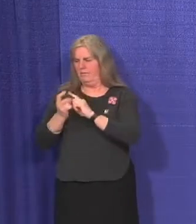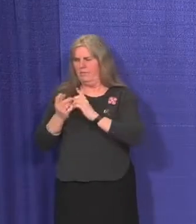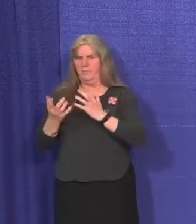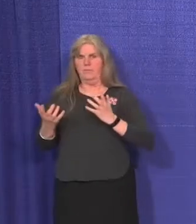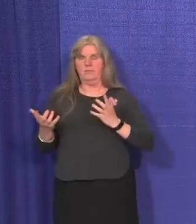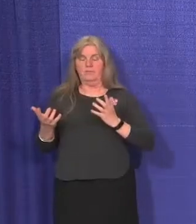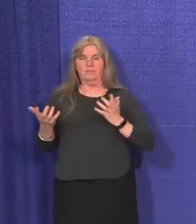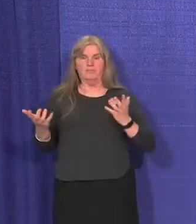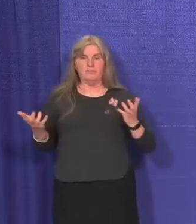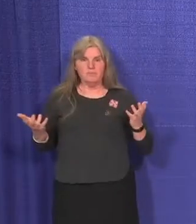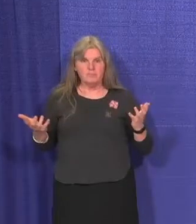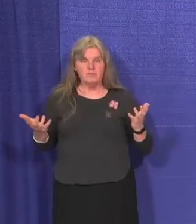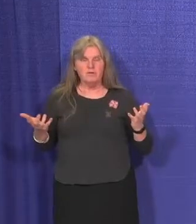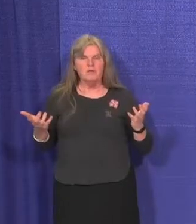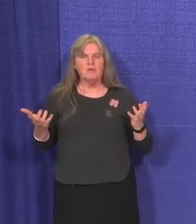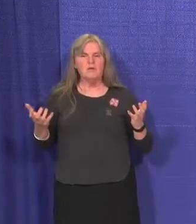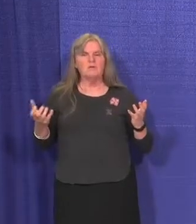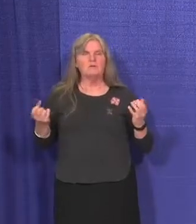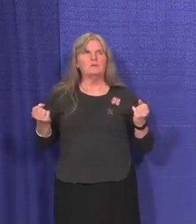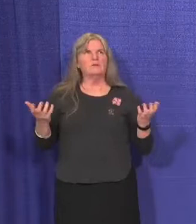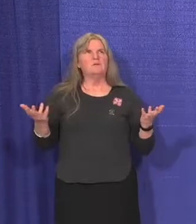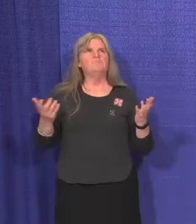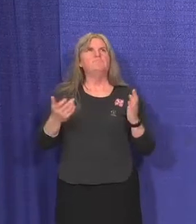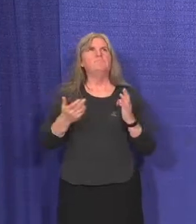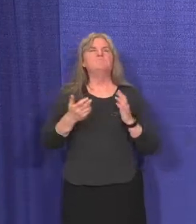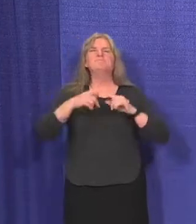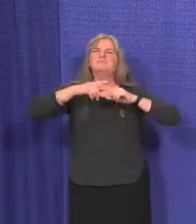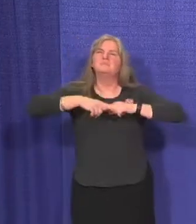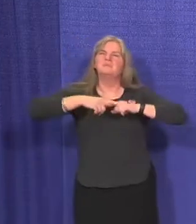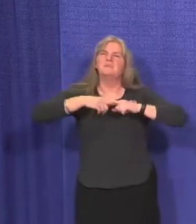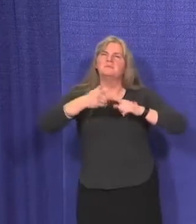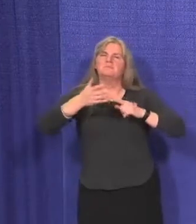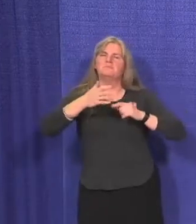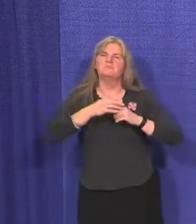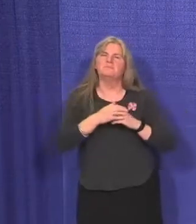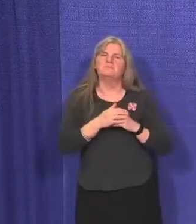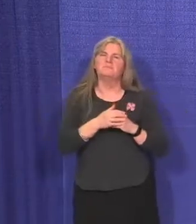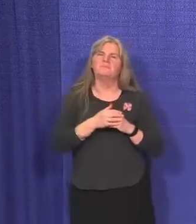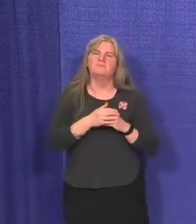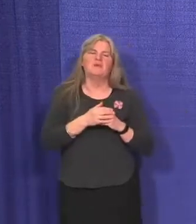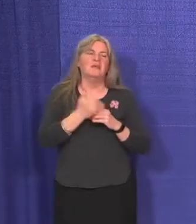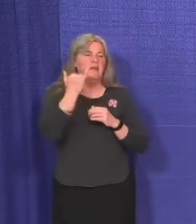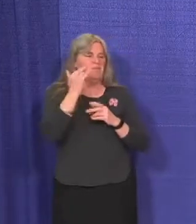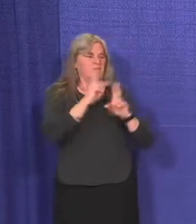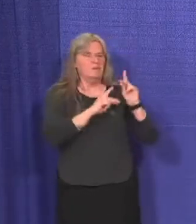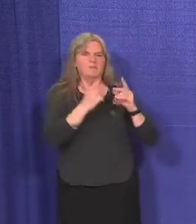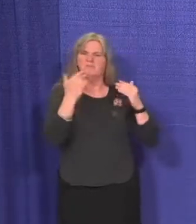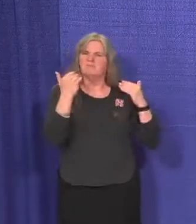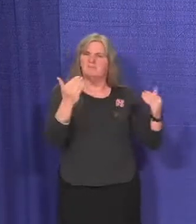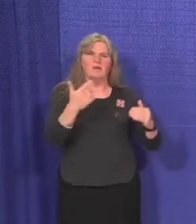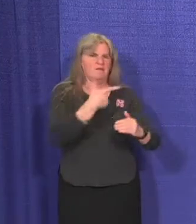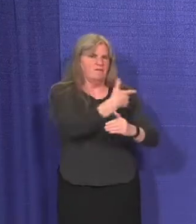And it has become much more difficult and the reality is its difficult to know what that